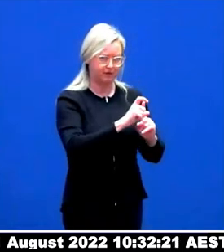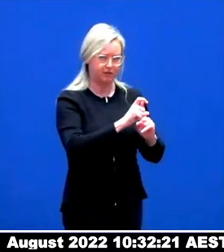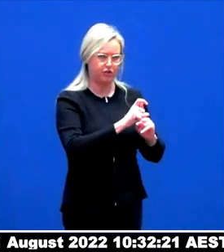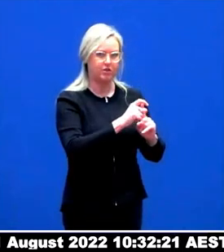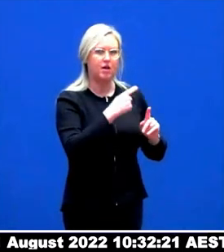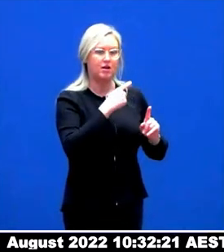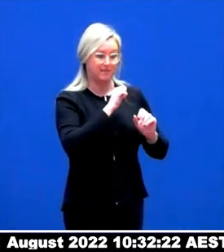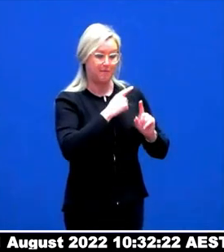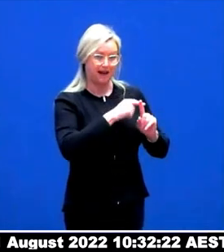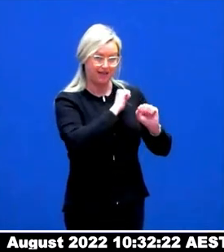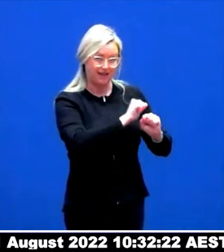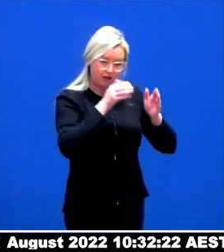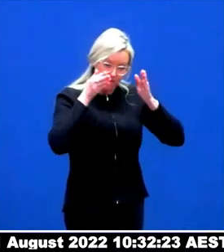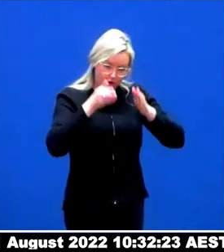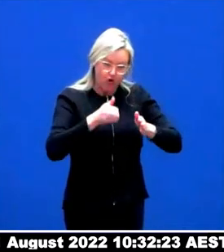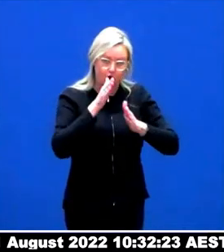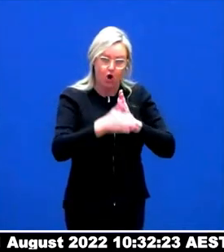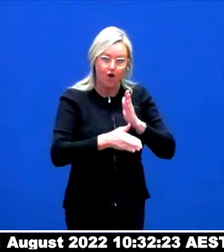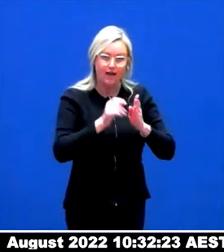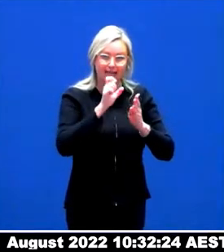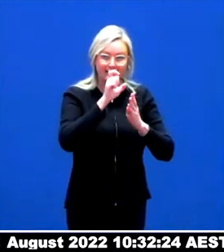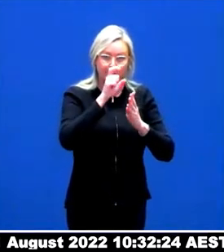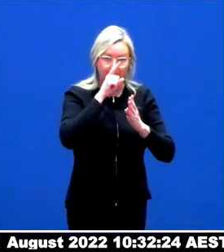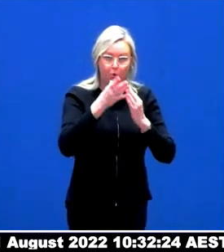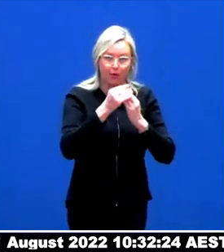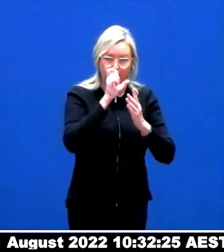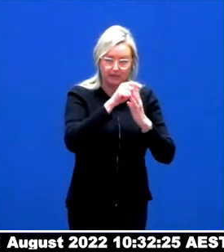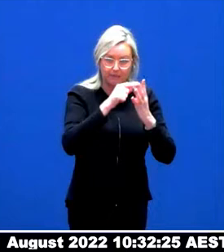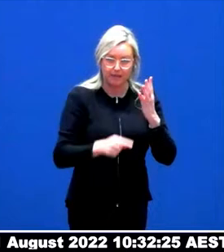focus on people with disability, in my view, would be a material factor to be taken into